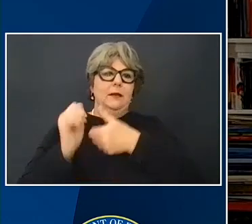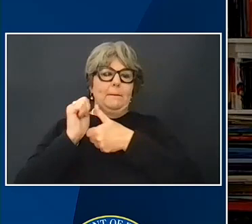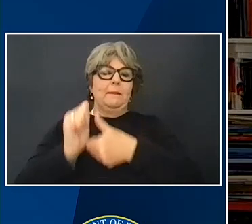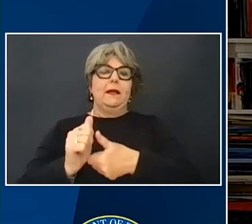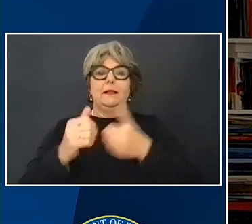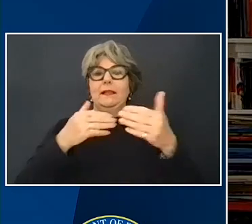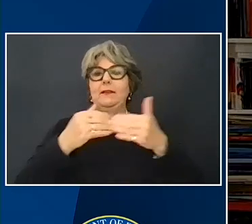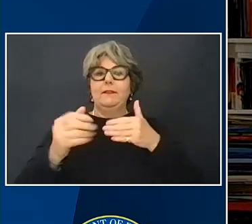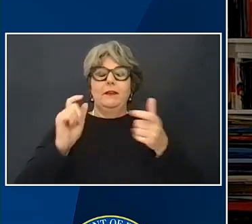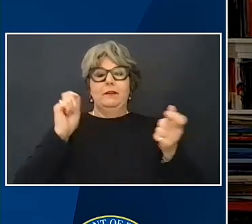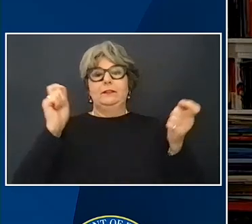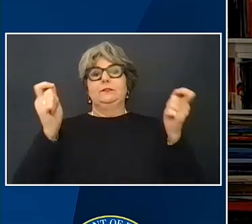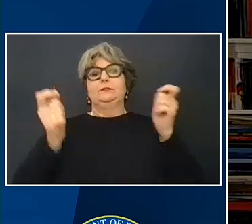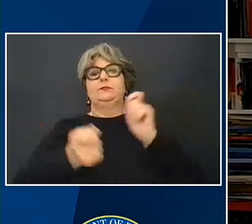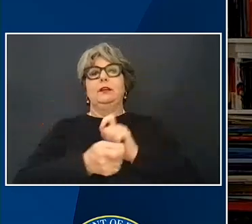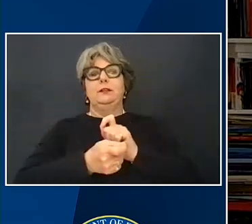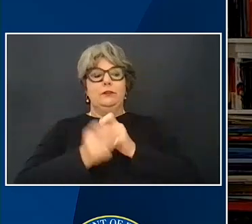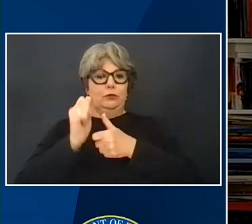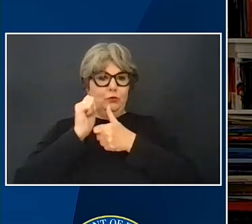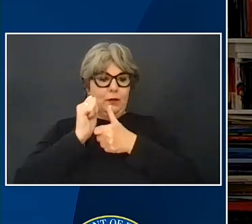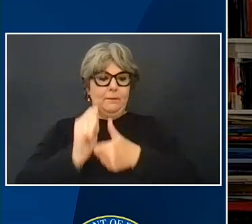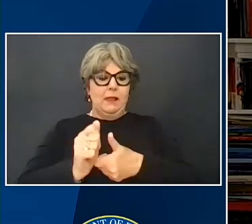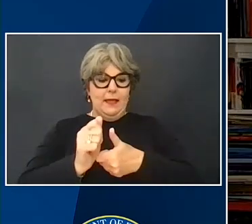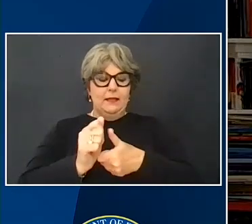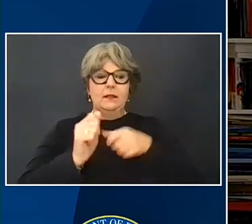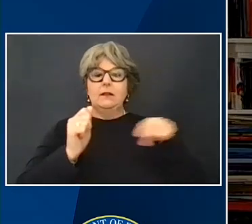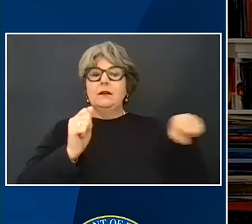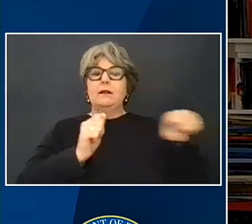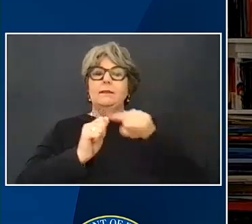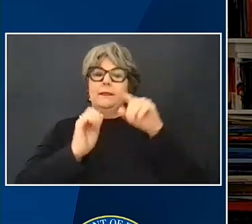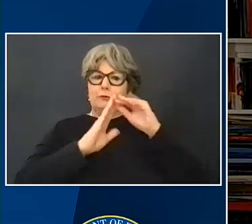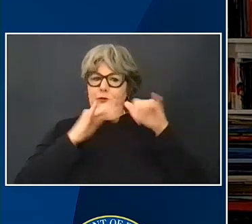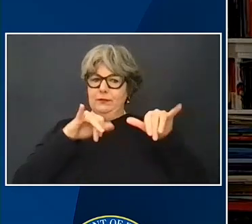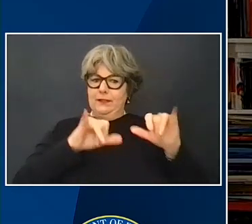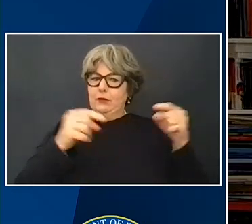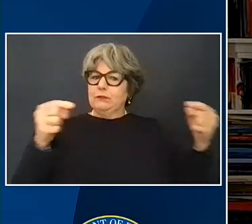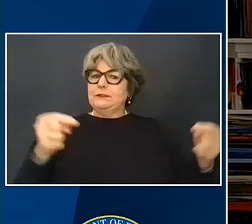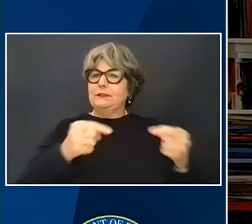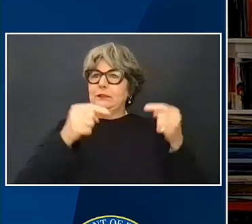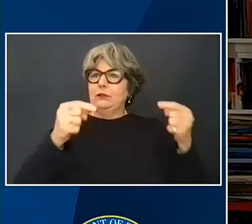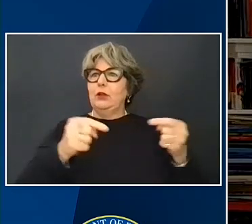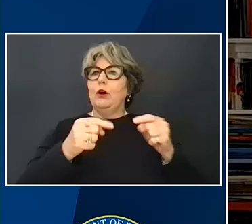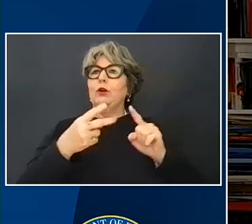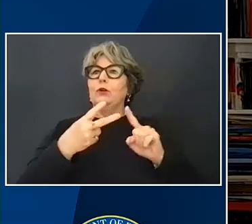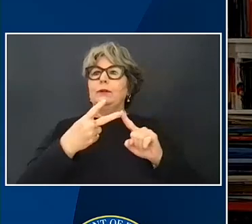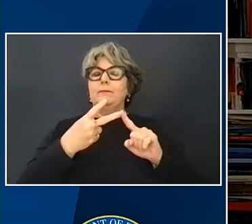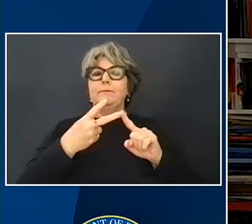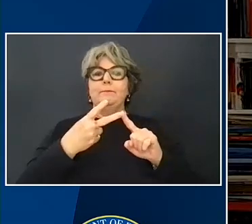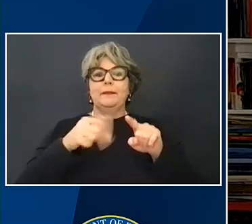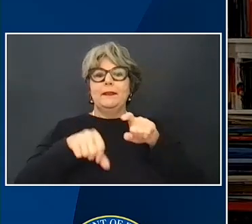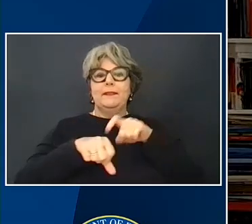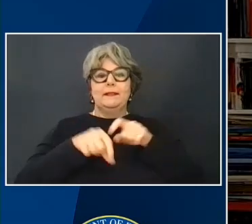itself into a compliant participant the period during which the institution is